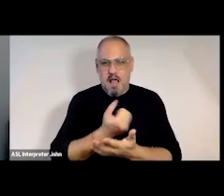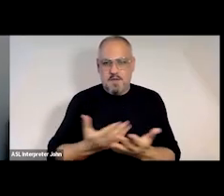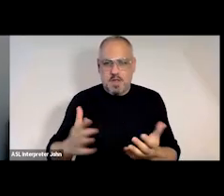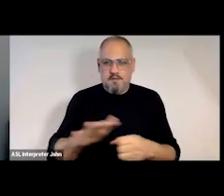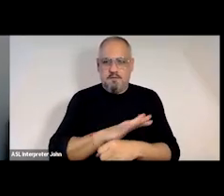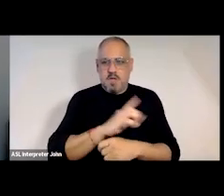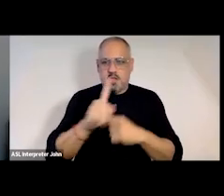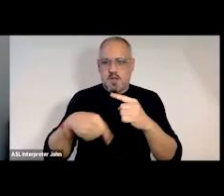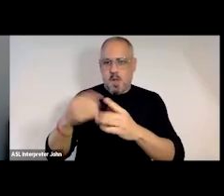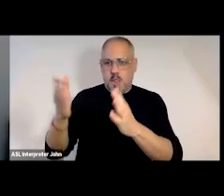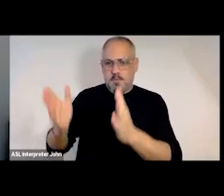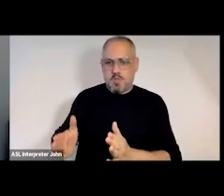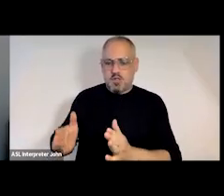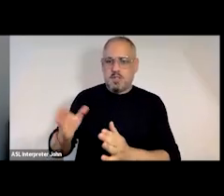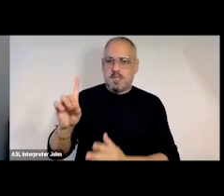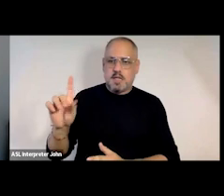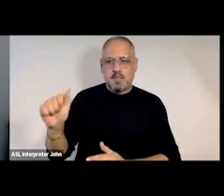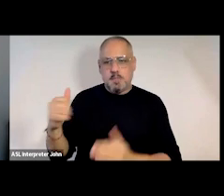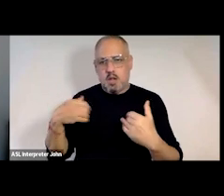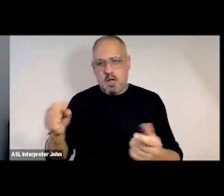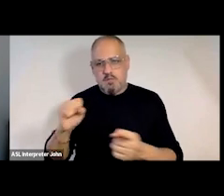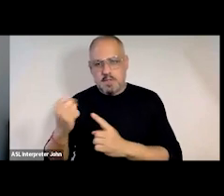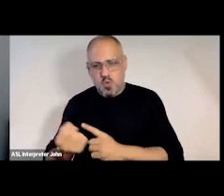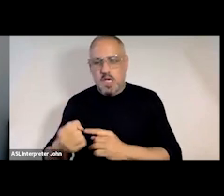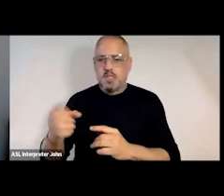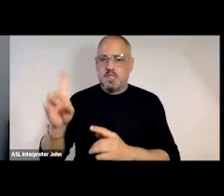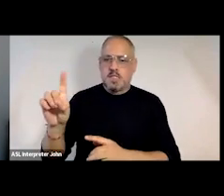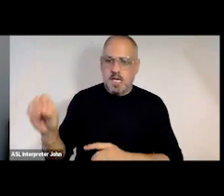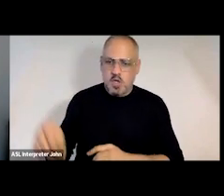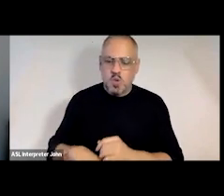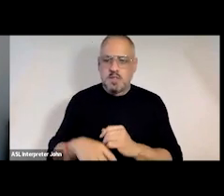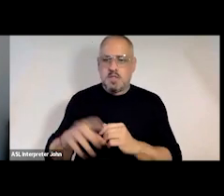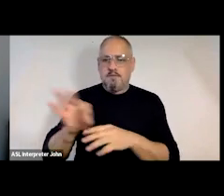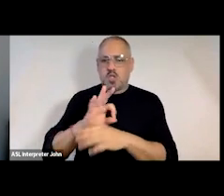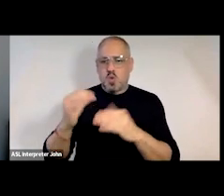about the person's disabling health conditions or diagnoses and their functional limitations